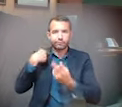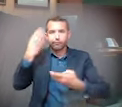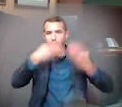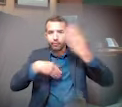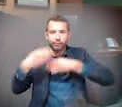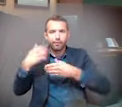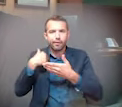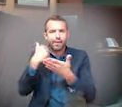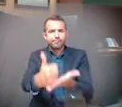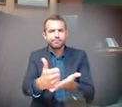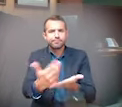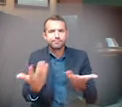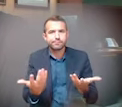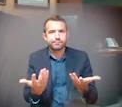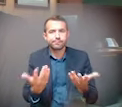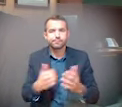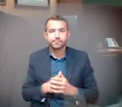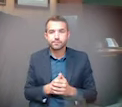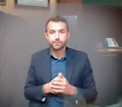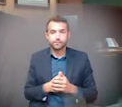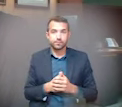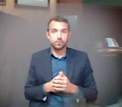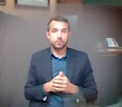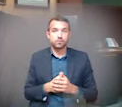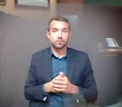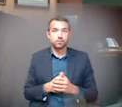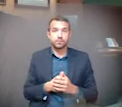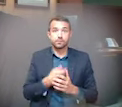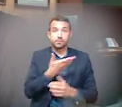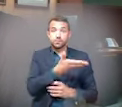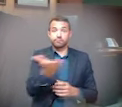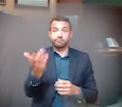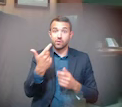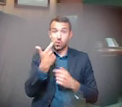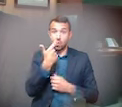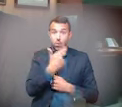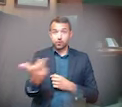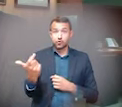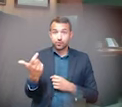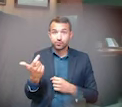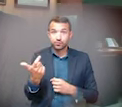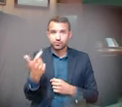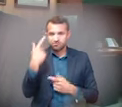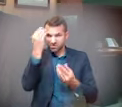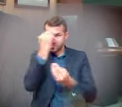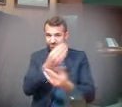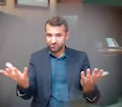But I did want to let our audience know, LeDerick, I know that your response to